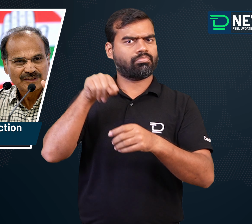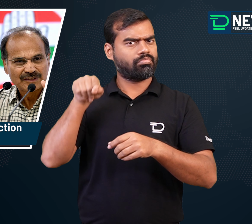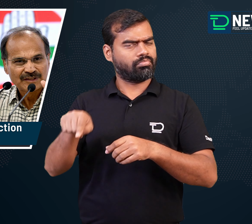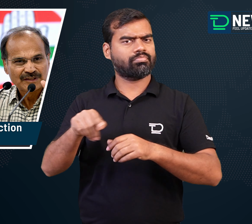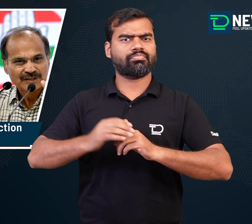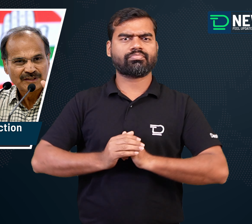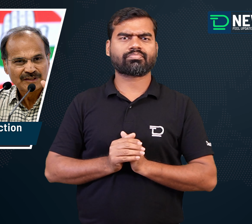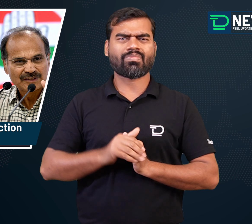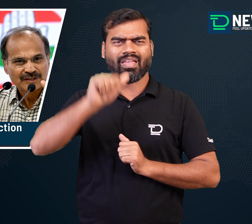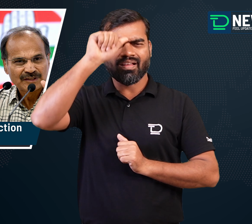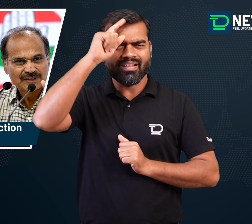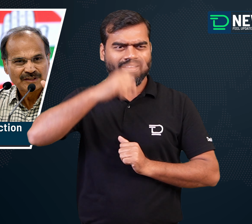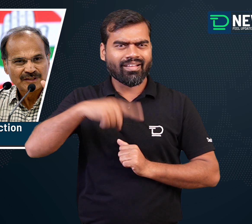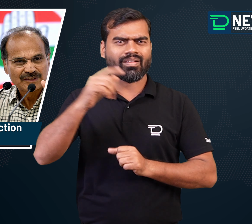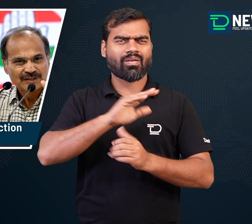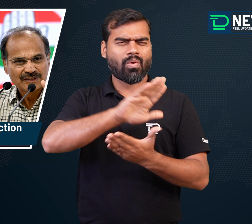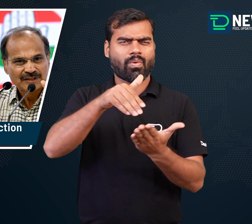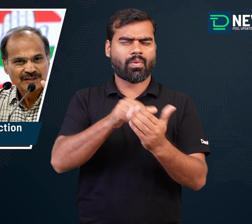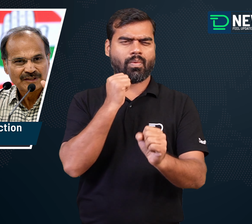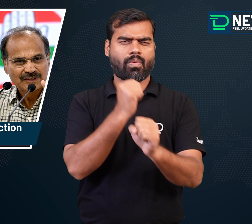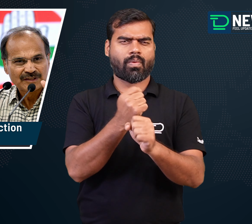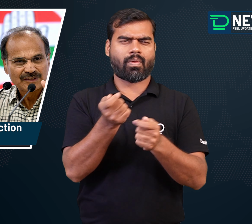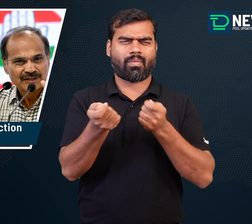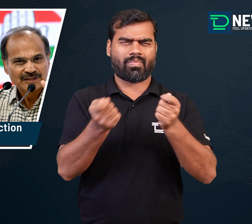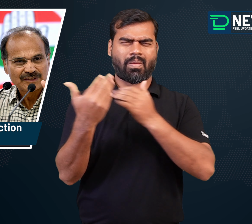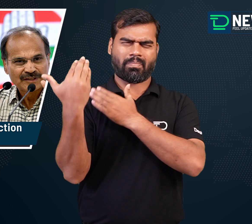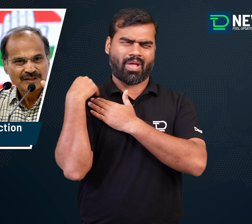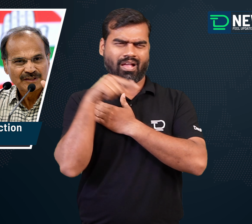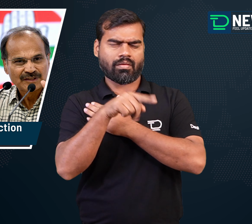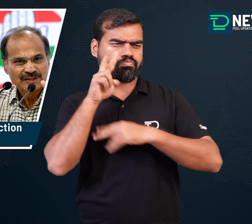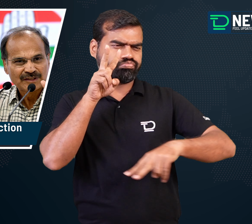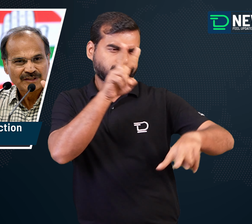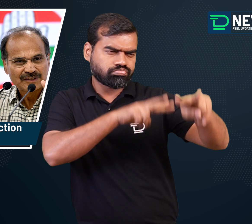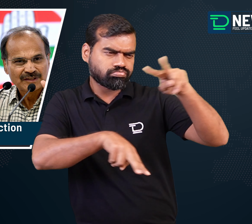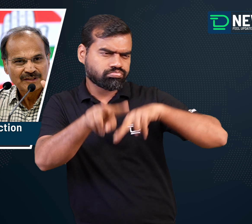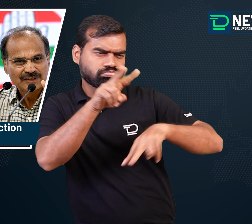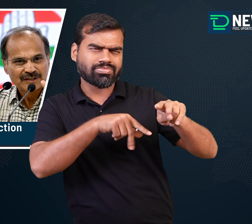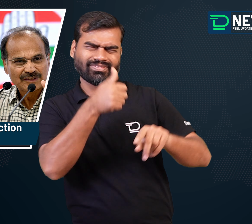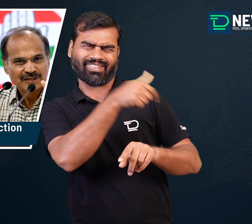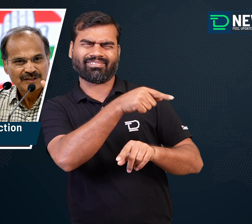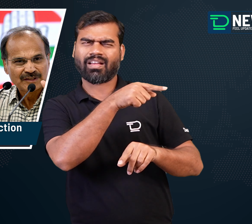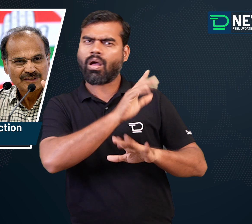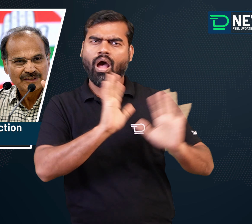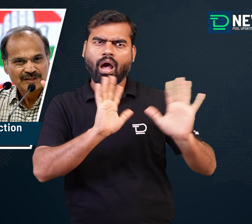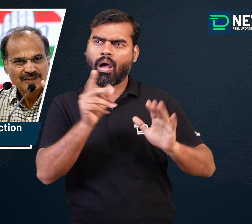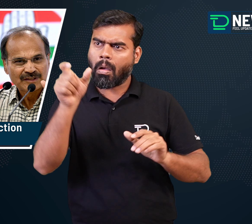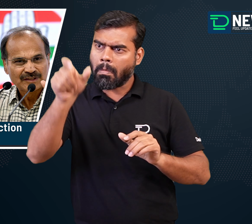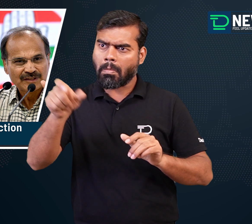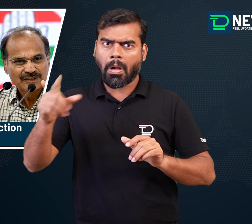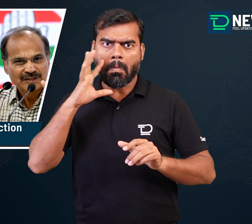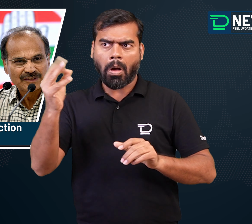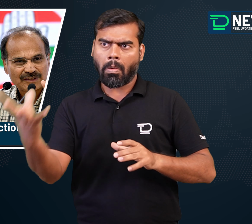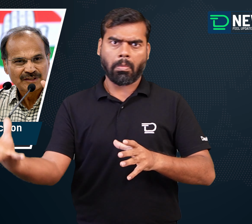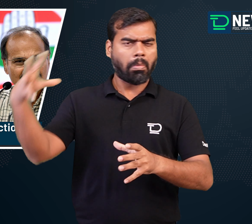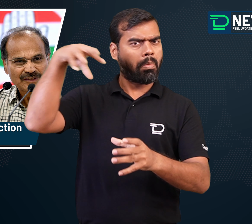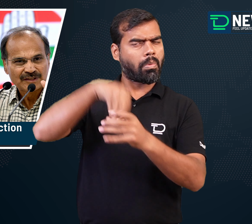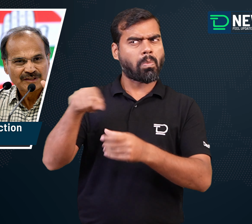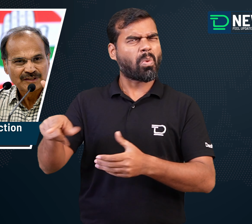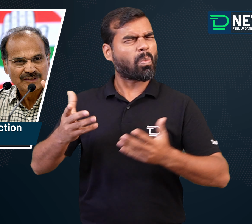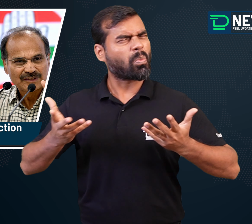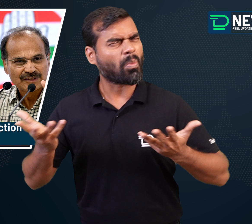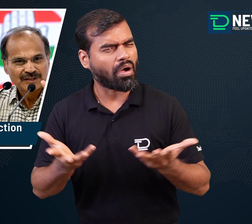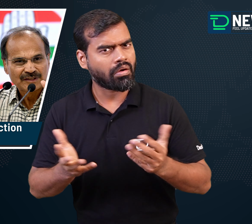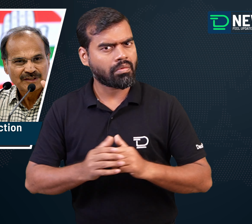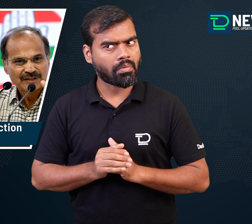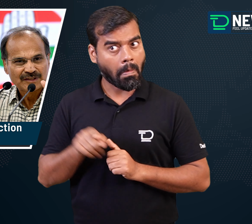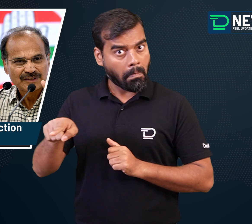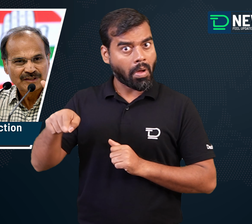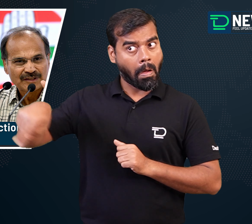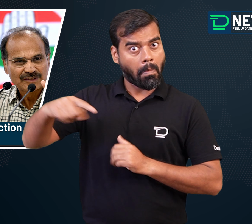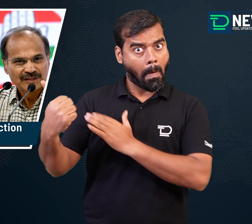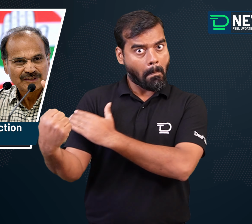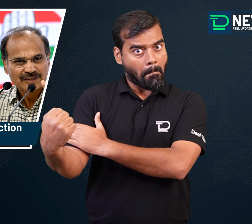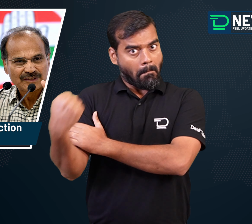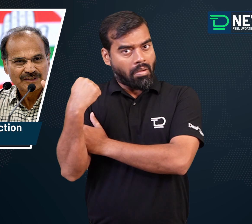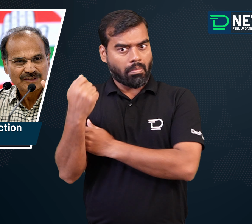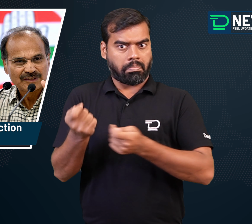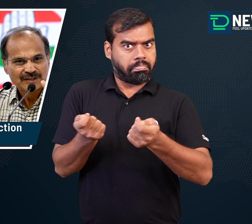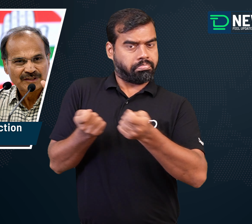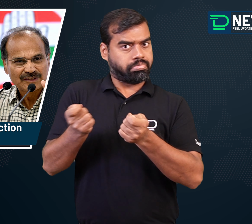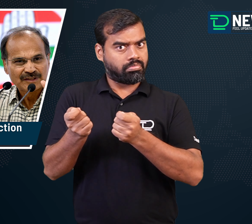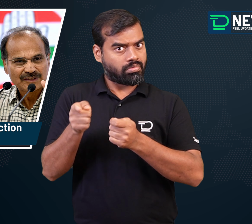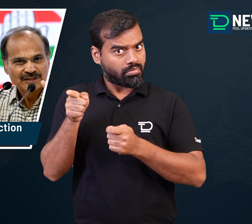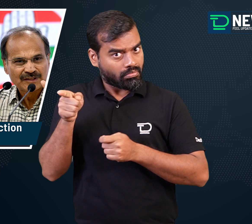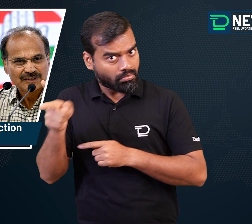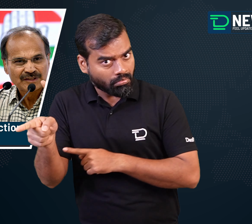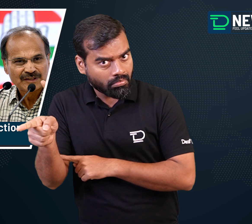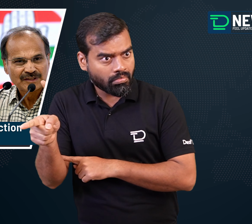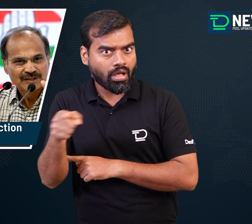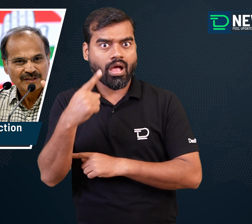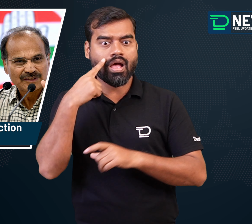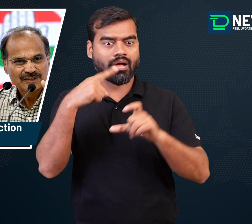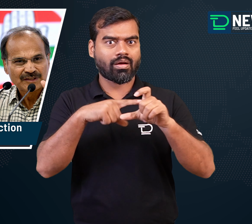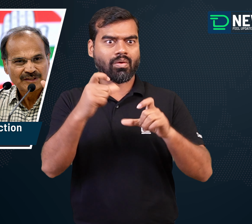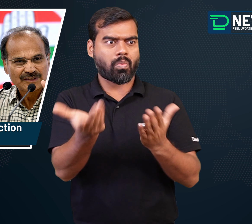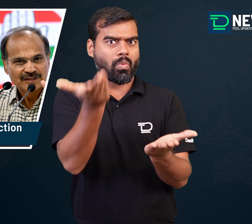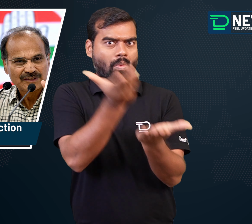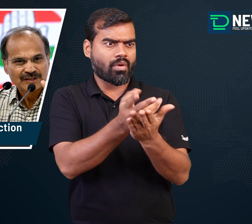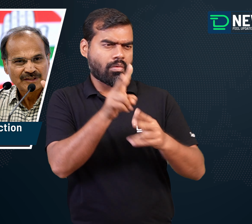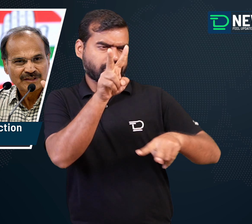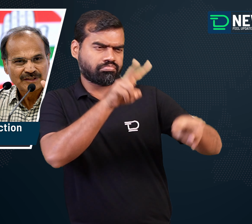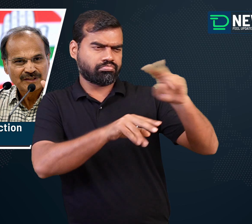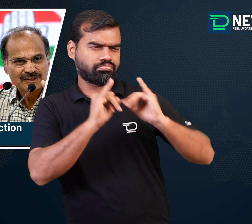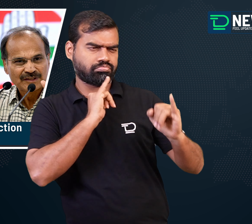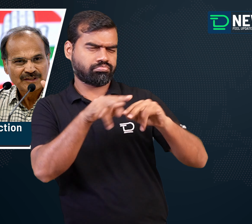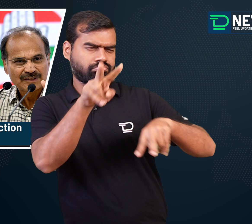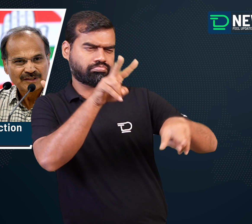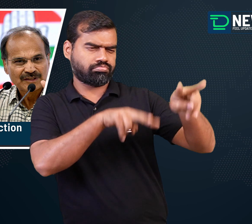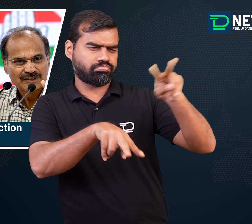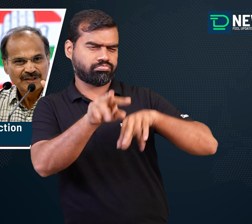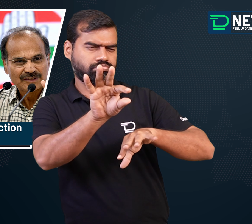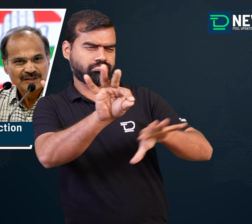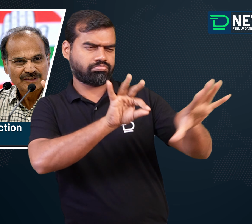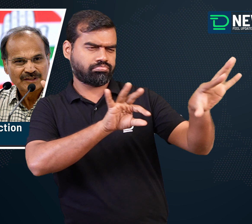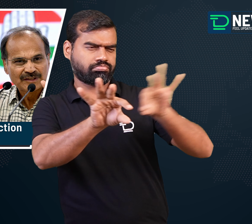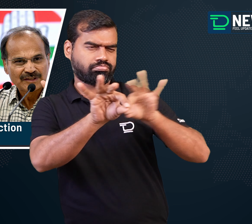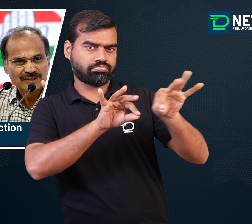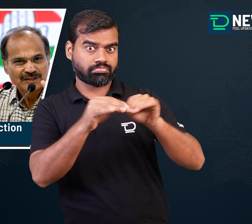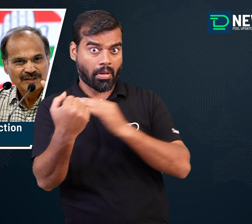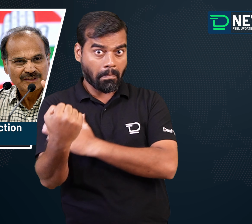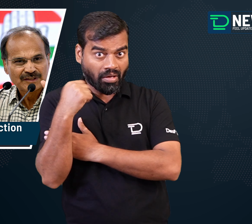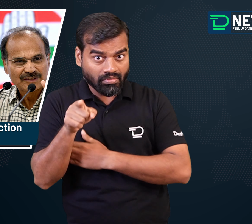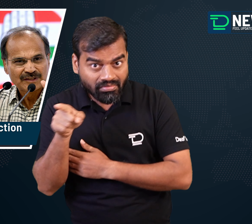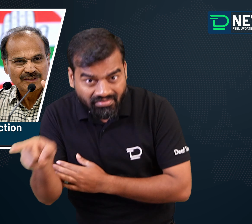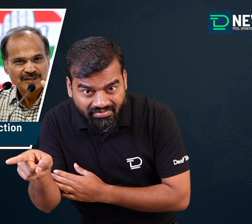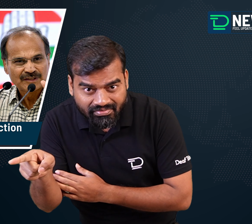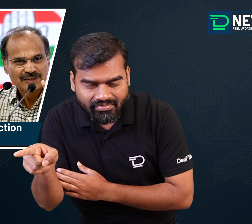But why do these three people discuss it? Do they have authority to select the election commissioner?